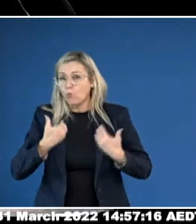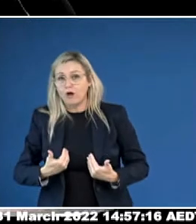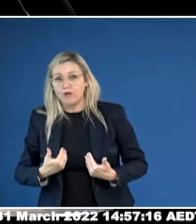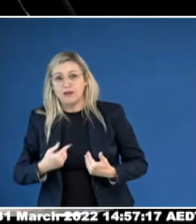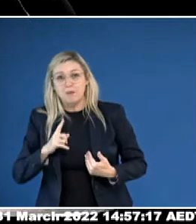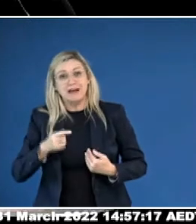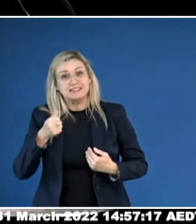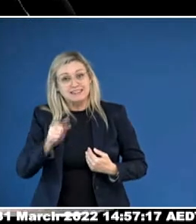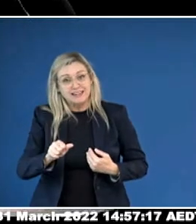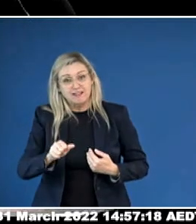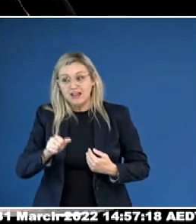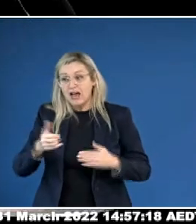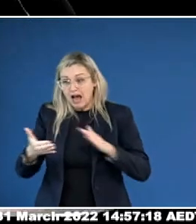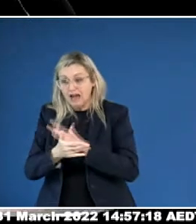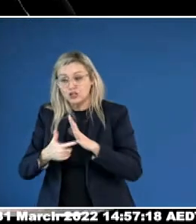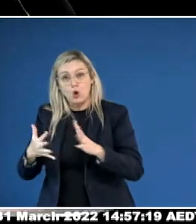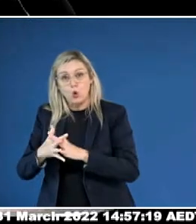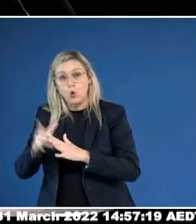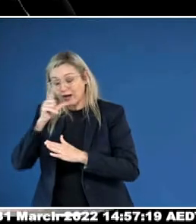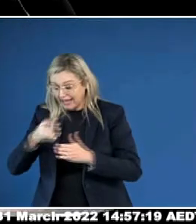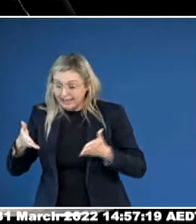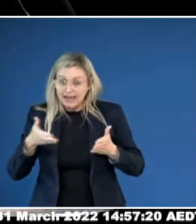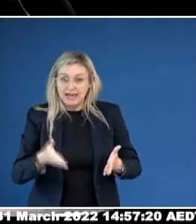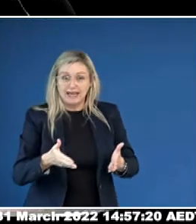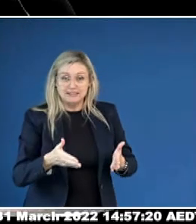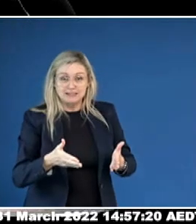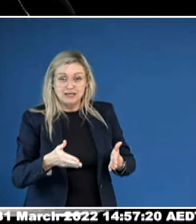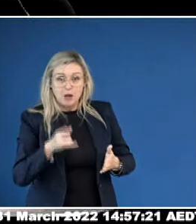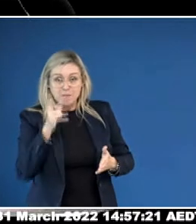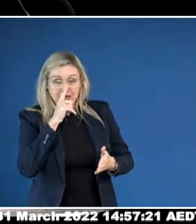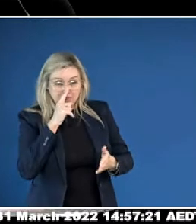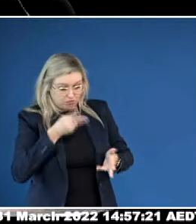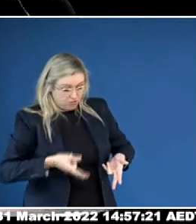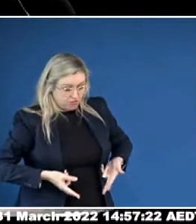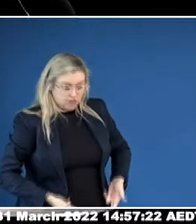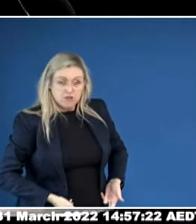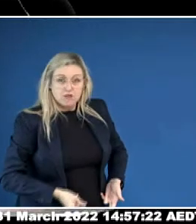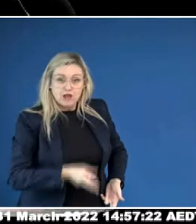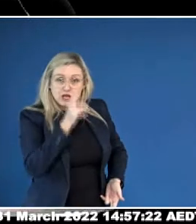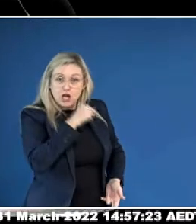to sterilise our young girls with disability and our adult women with disability without